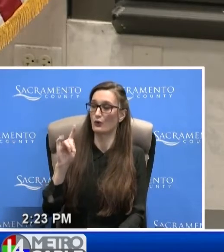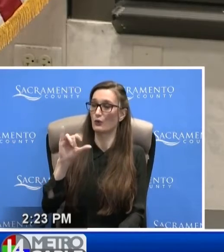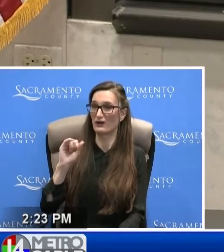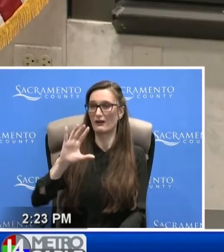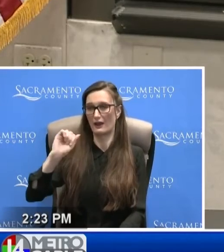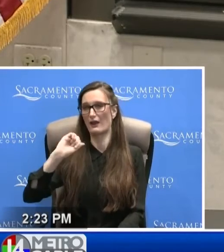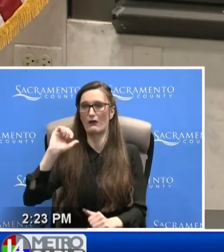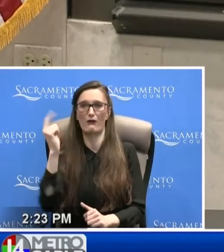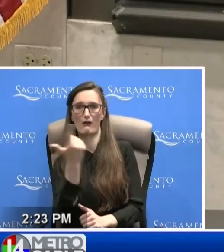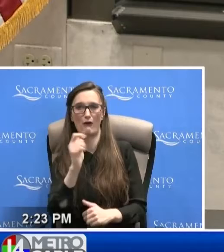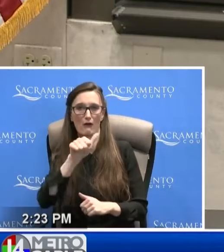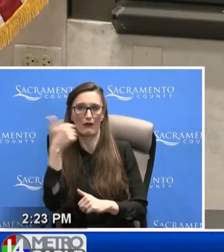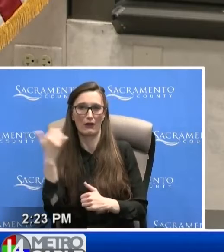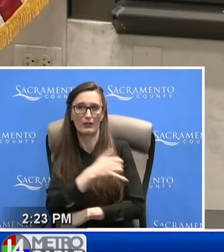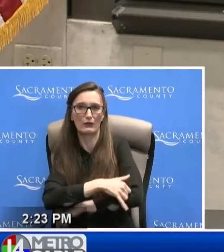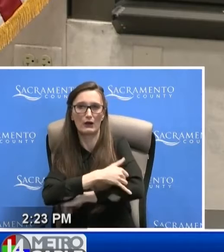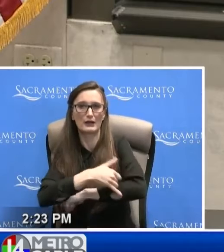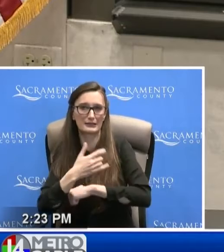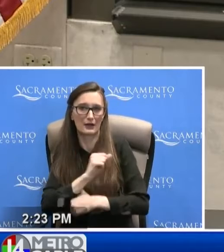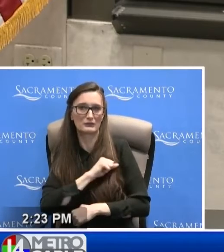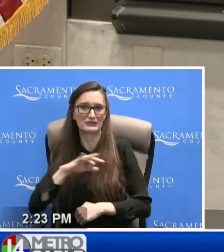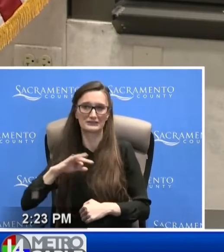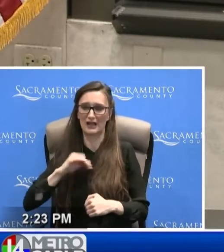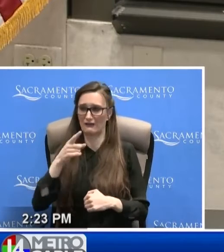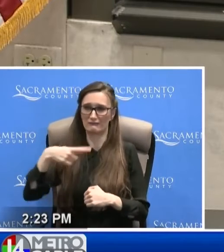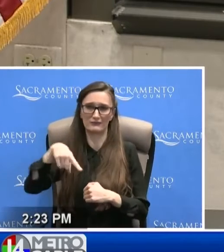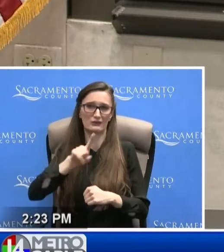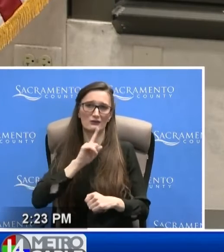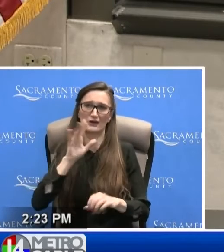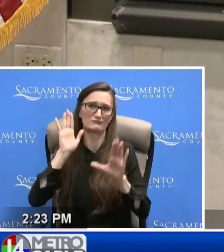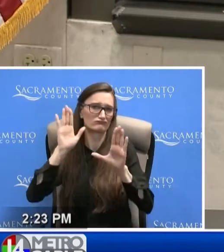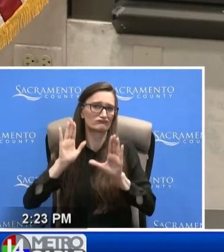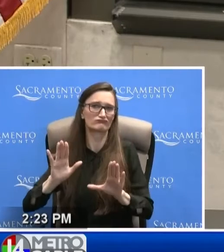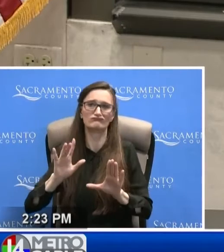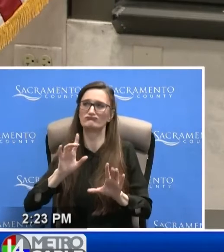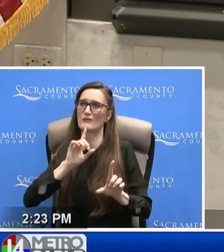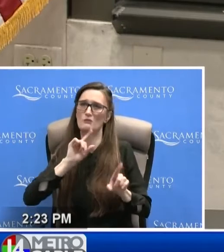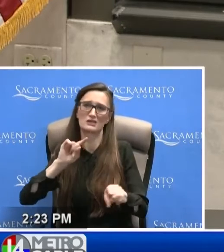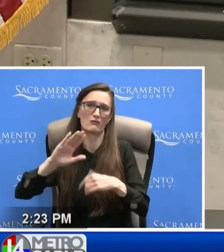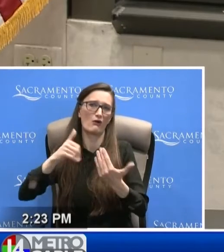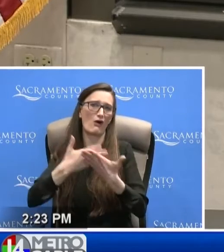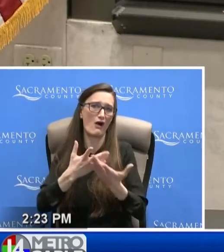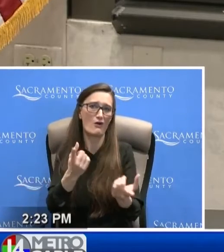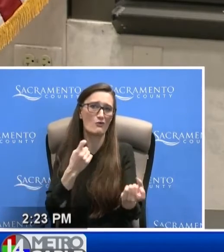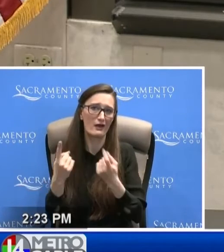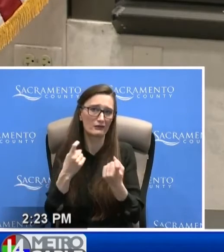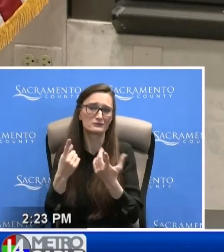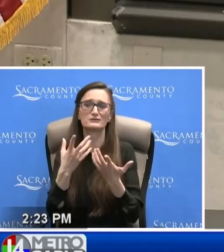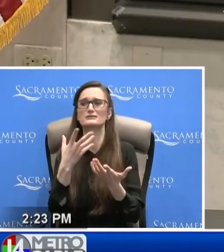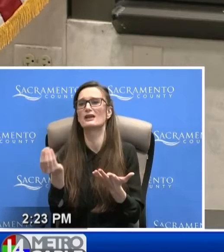Natasha, you've been really terrific and responsive to all inquiries, and I think you've done